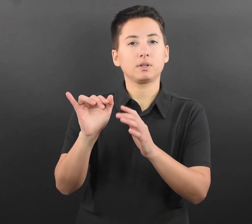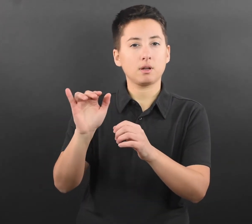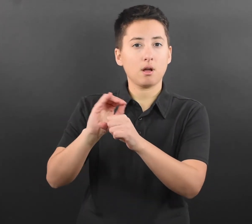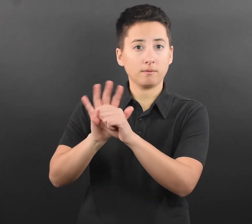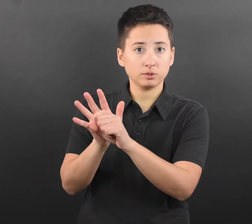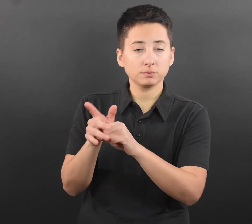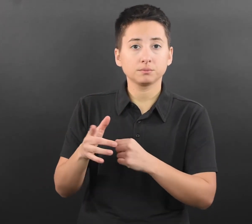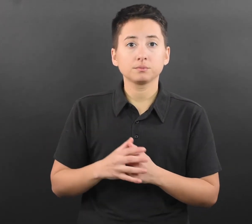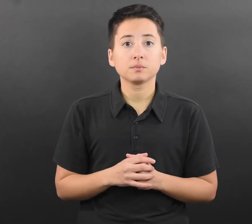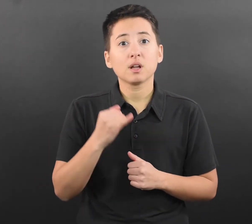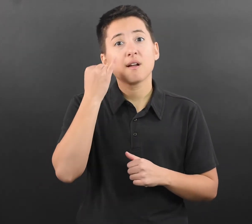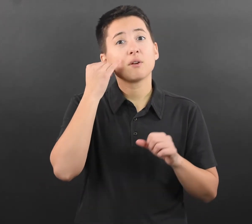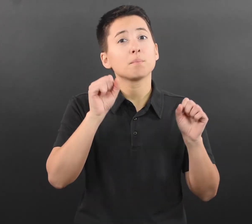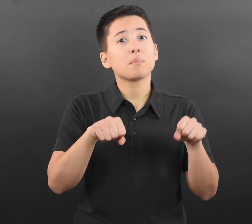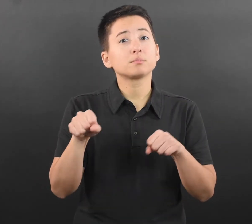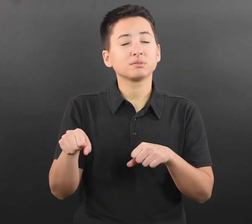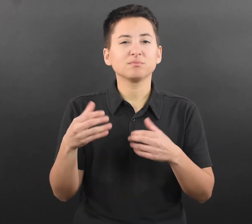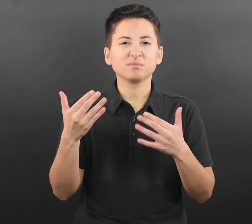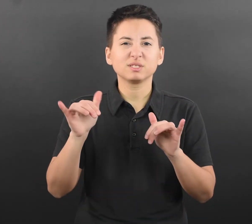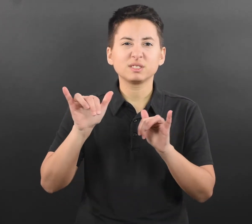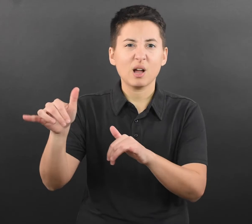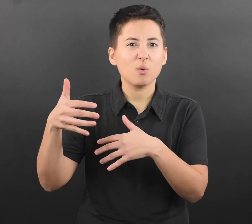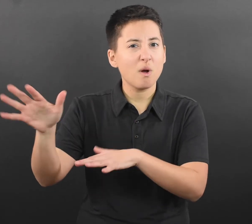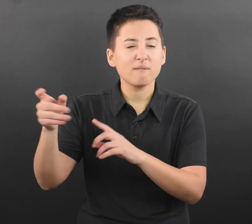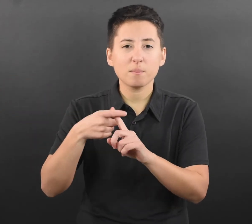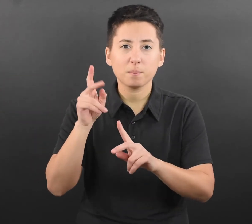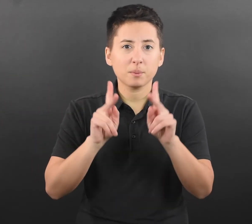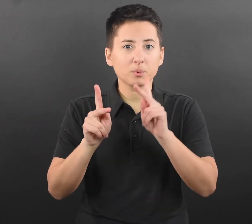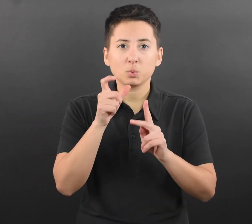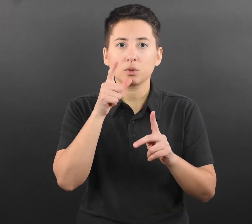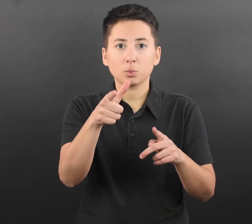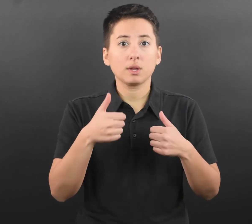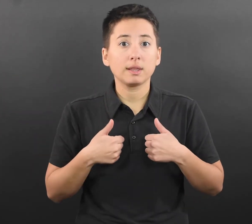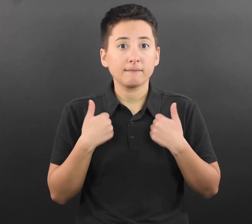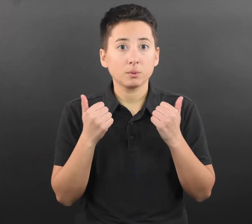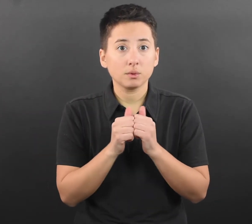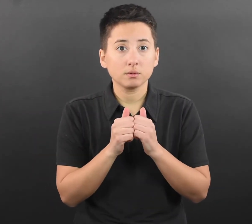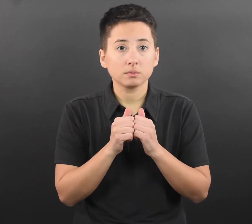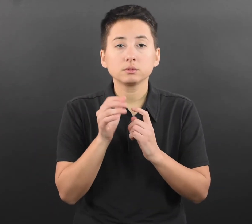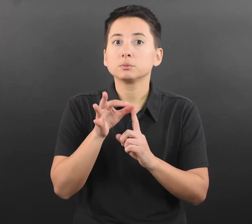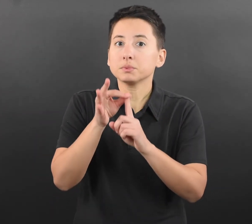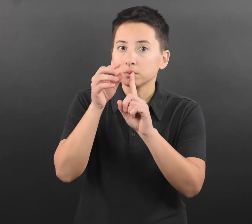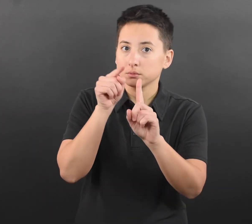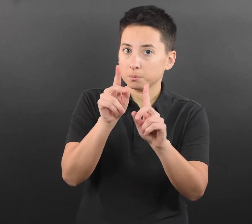with, especially people at higher risk. • ▪ If you have symptoms,